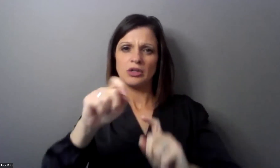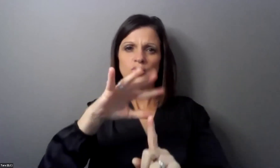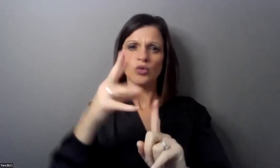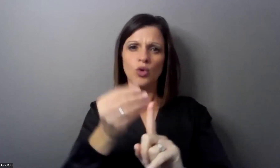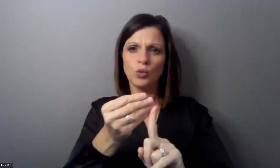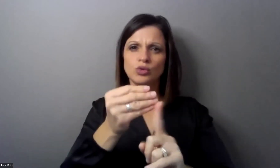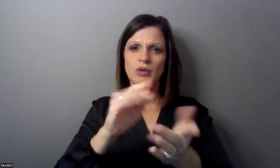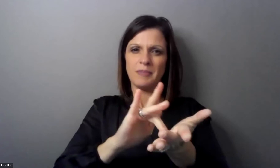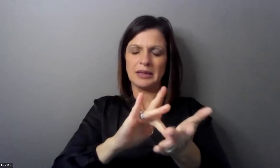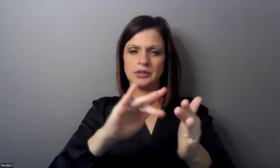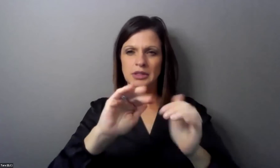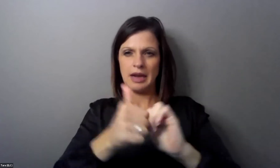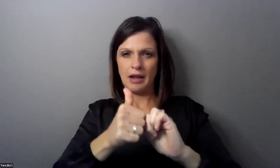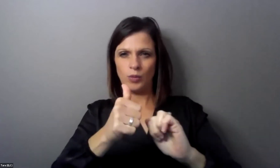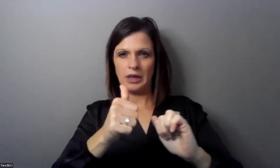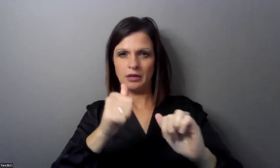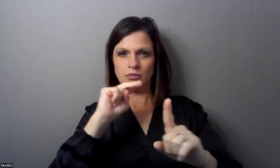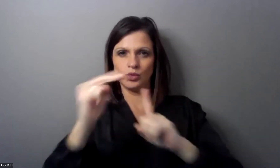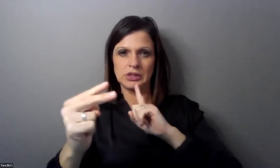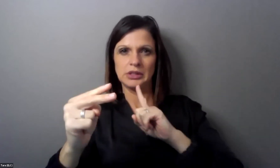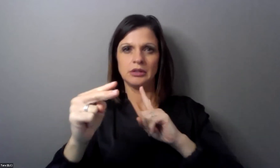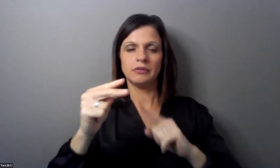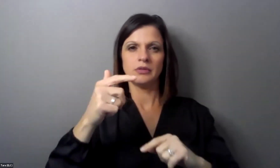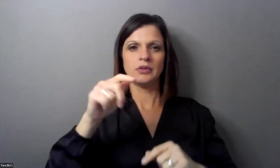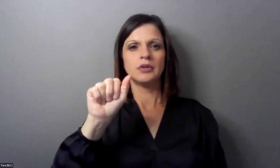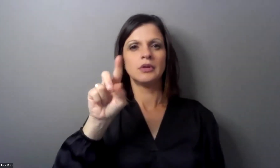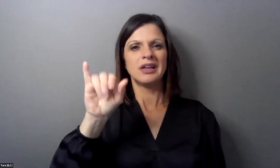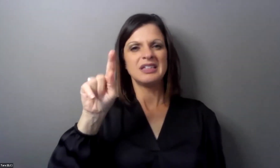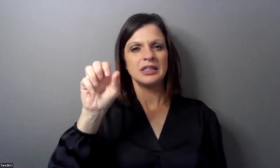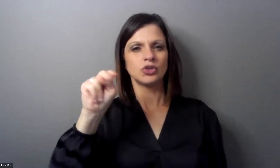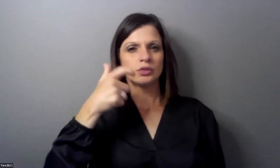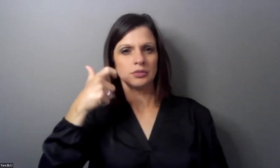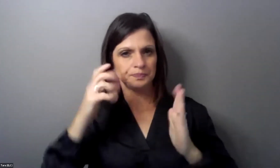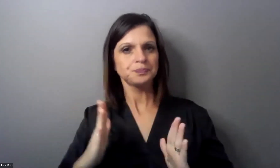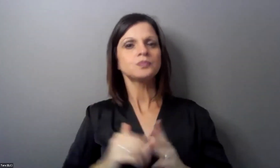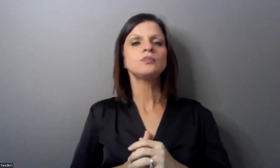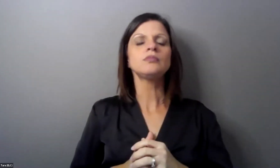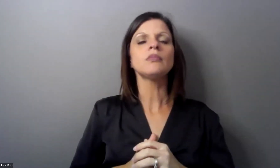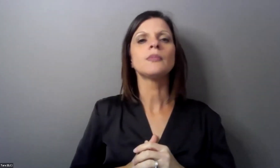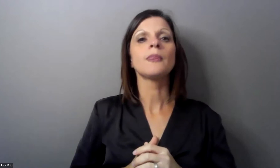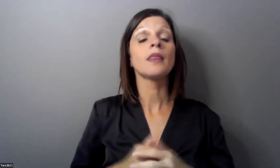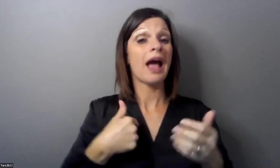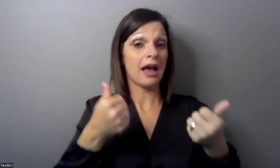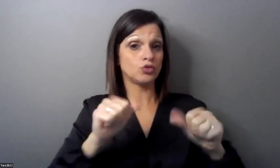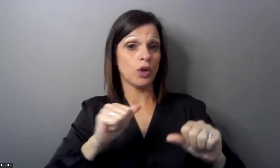I try, in my practice, in psychiatry practice here – where people are very open